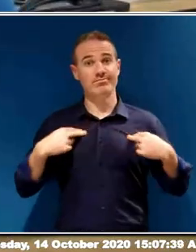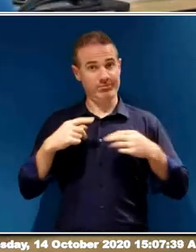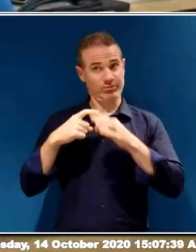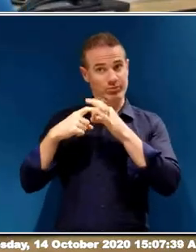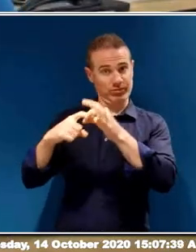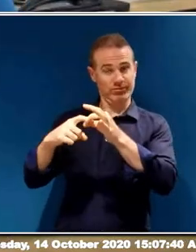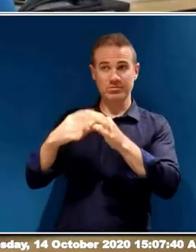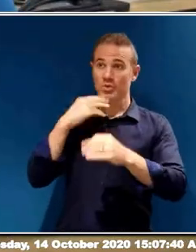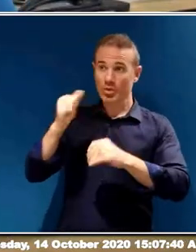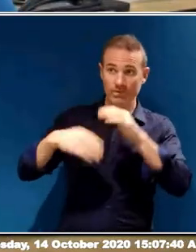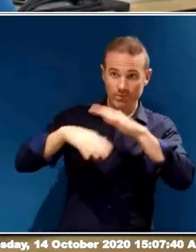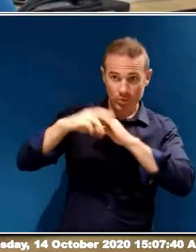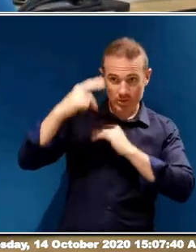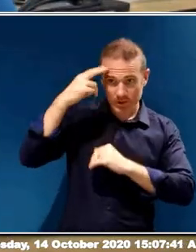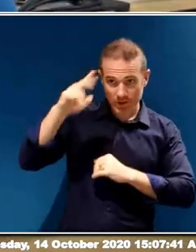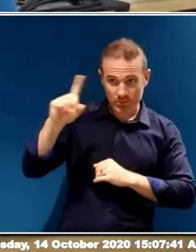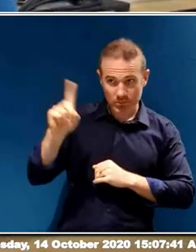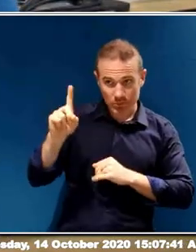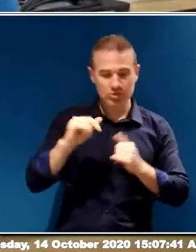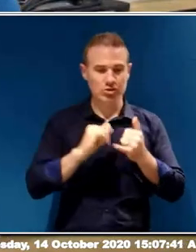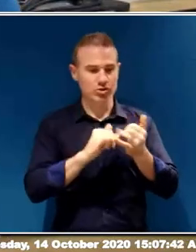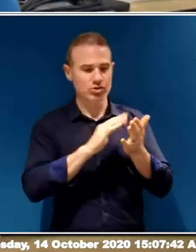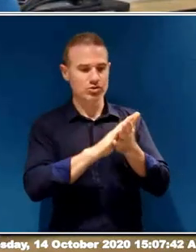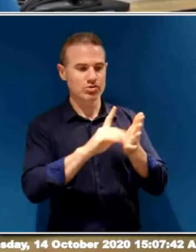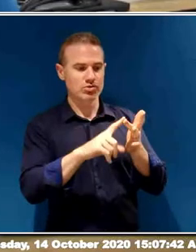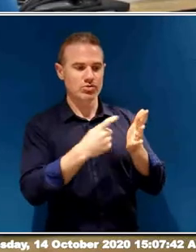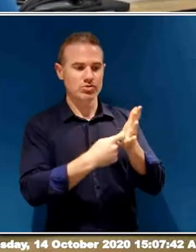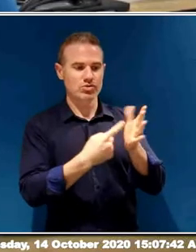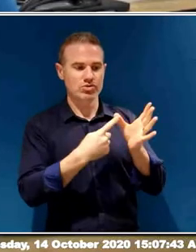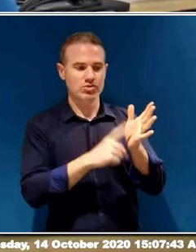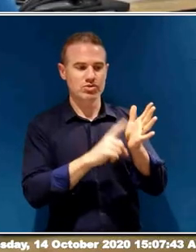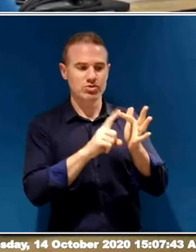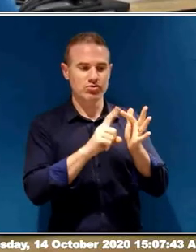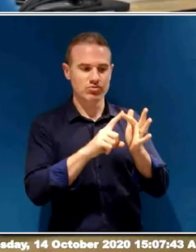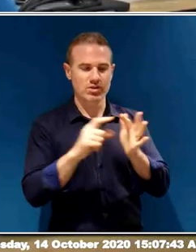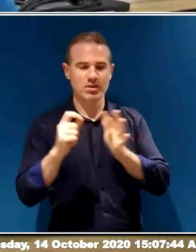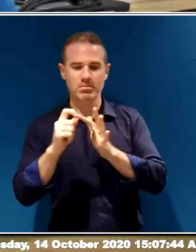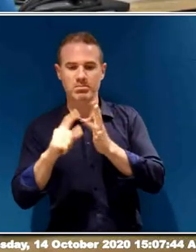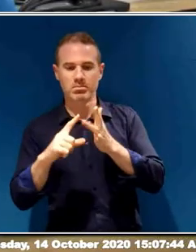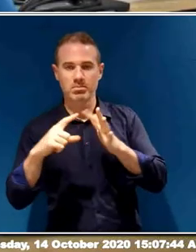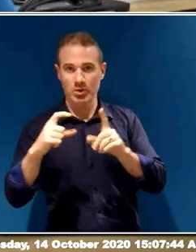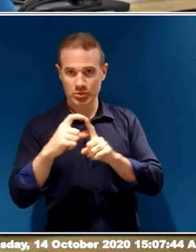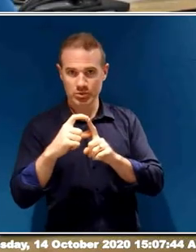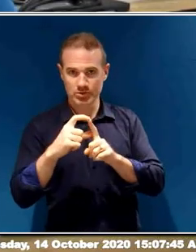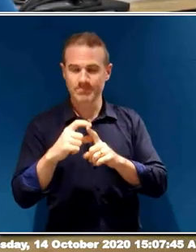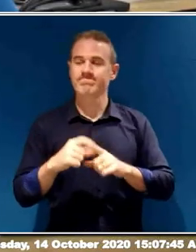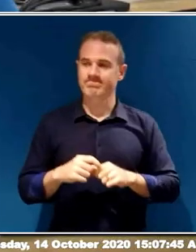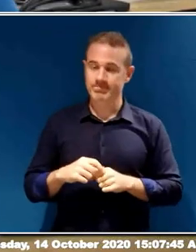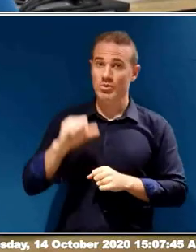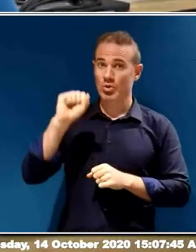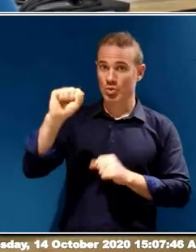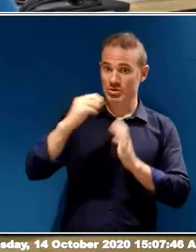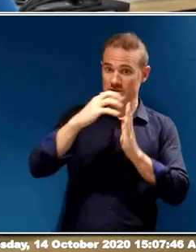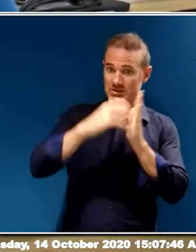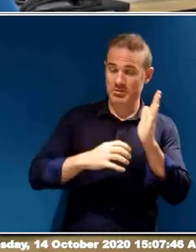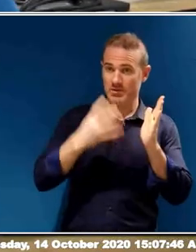You've made a 43-page statement dated 25 September 2020? That's correct.